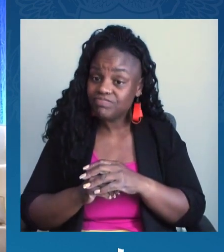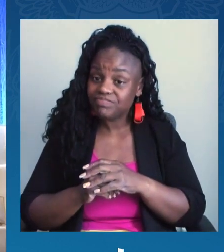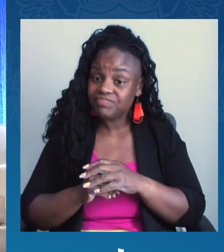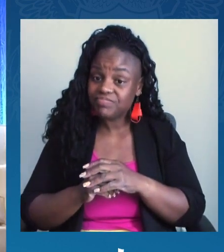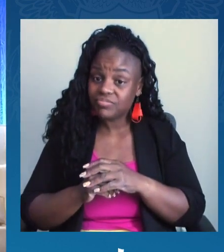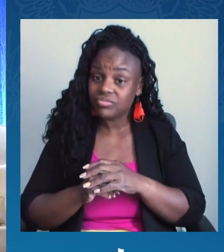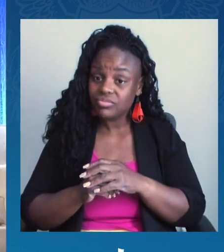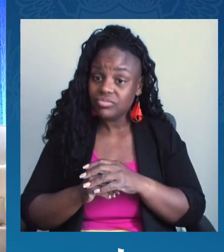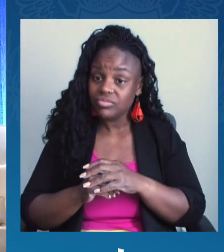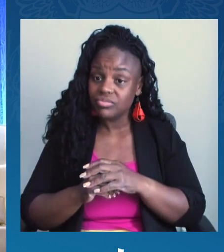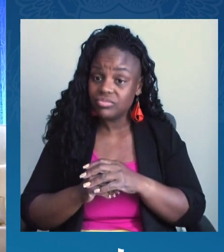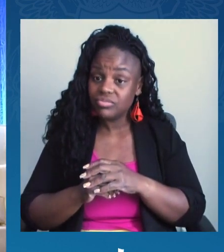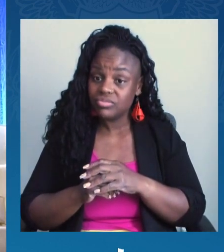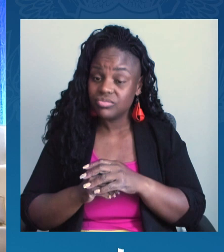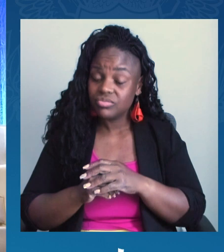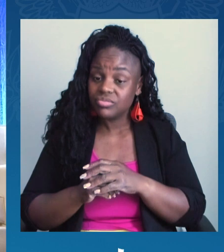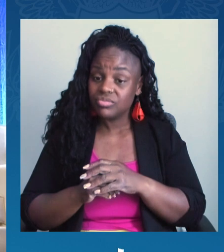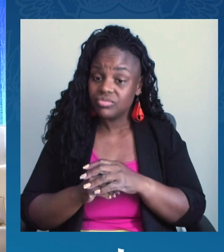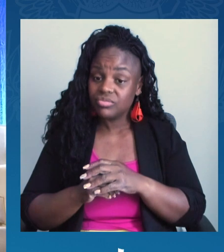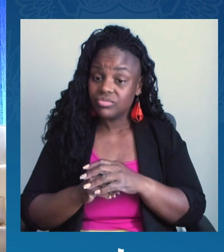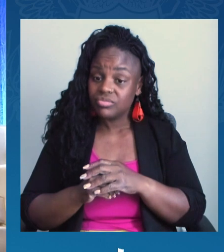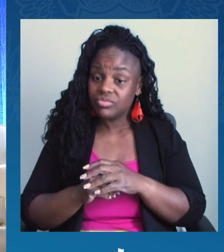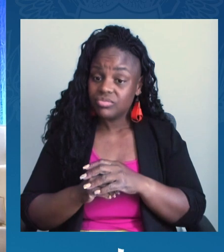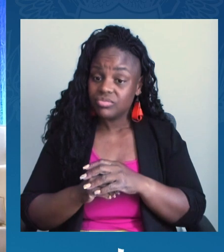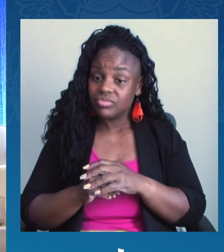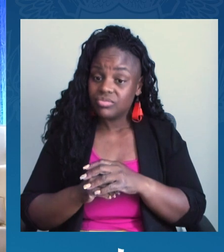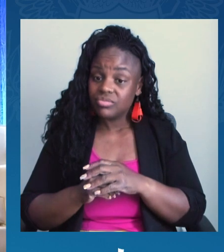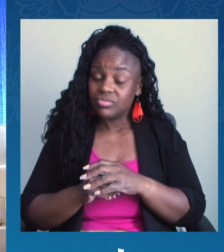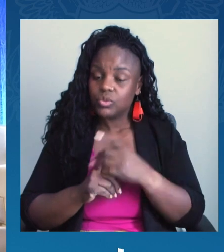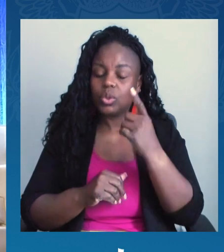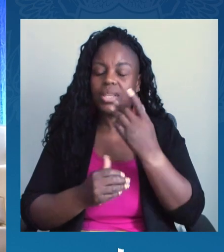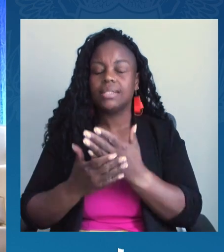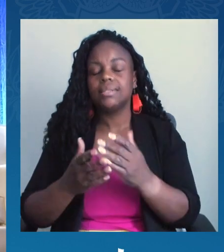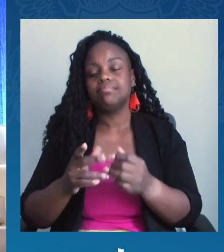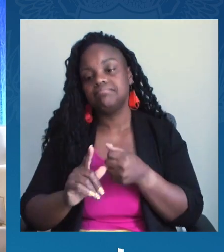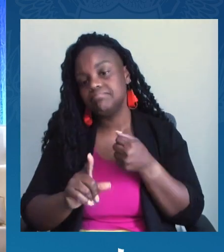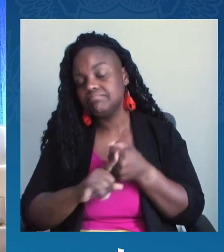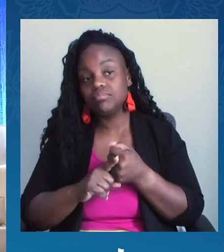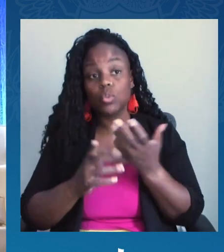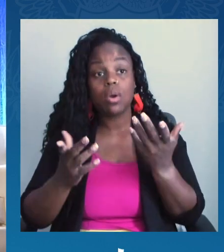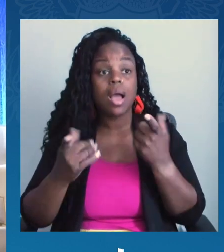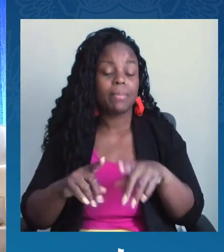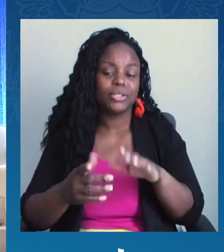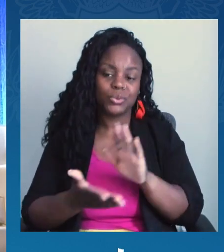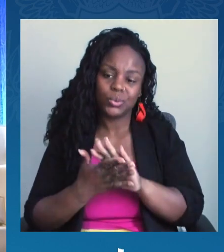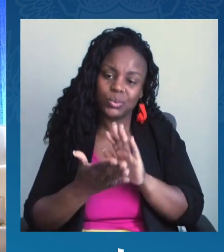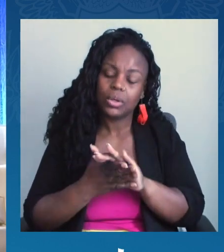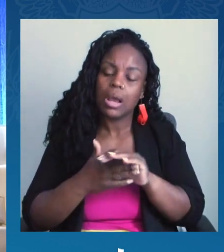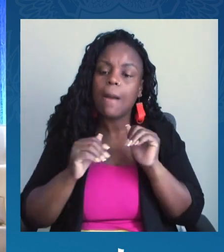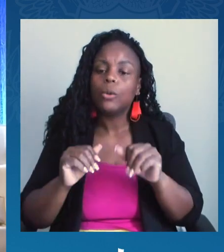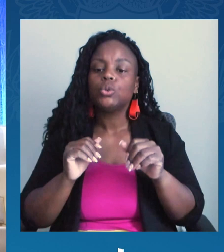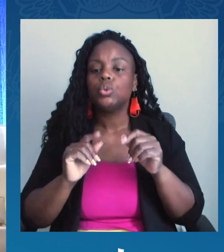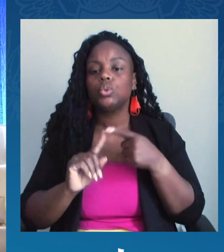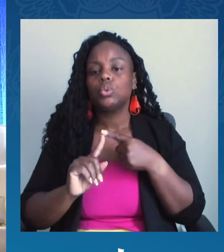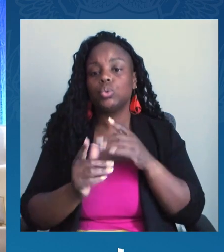I guess, spillover factors is what's happening in our schools and the ability when school starts back for some in August